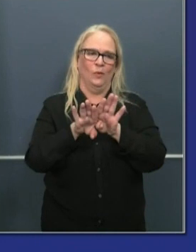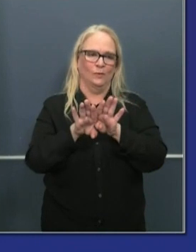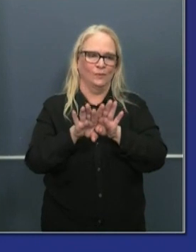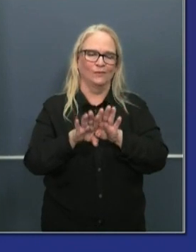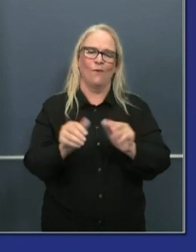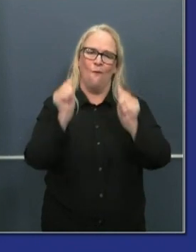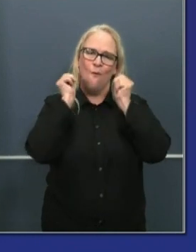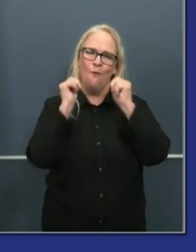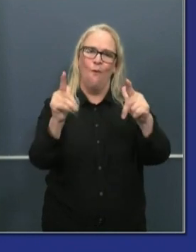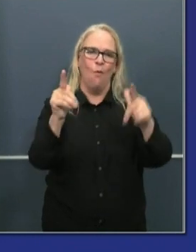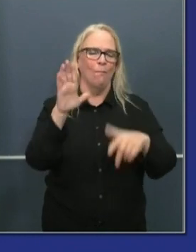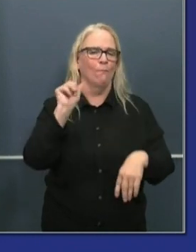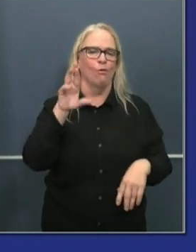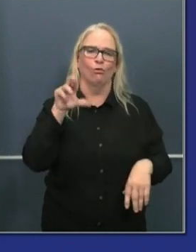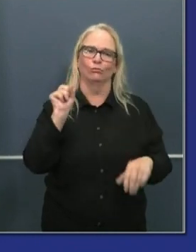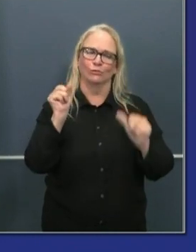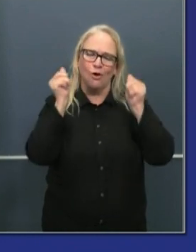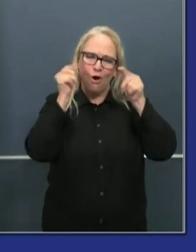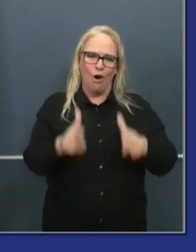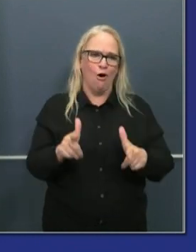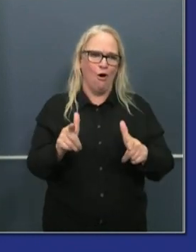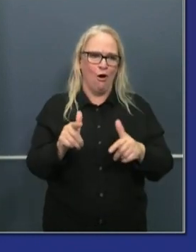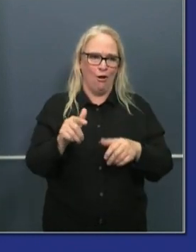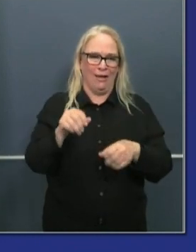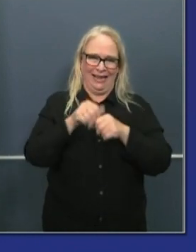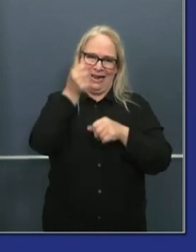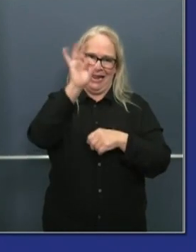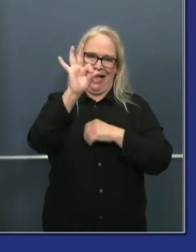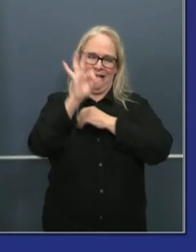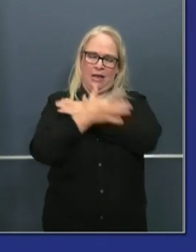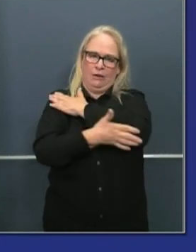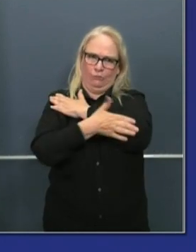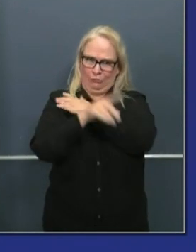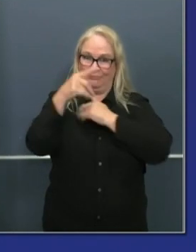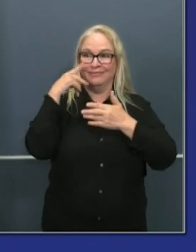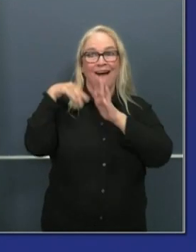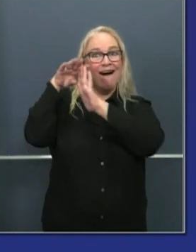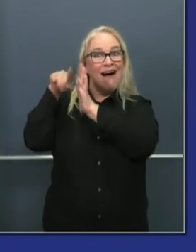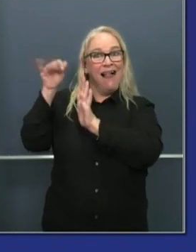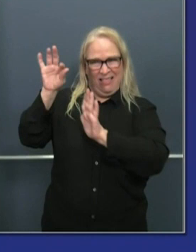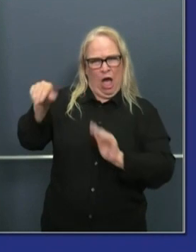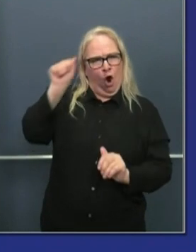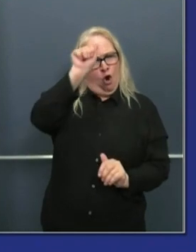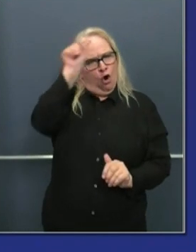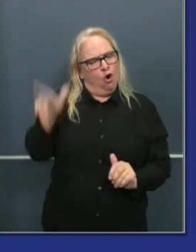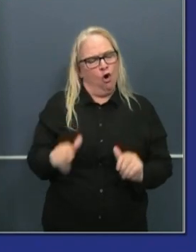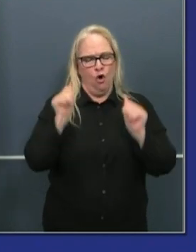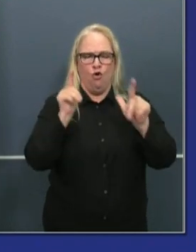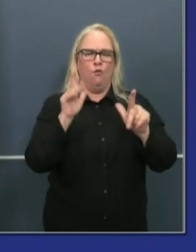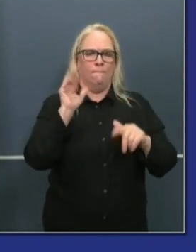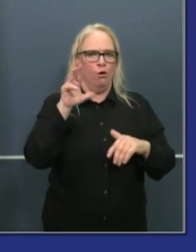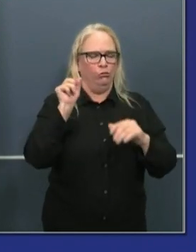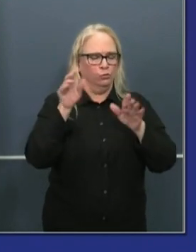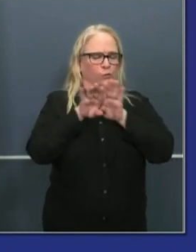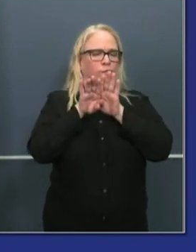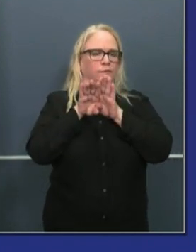RECOMMENDED FOR CLOSURE, WITH THE ADDITION OF FOUR COUNTIES ON THE THREE-DAY WATCH LIST AND WE ARE MOVING FORWARD TO CLOSE THE OPERATION OF ALL OF THOSE